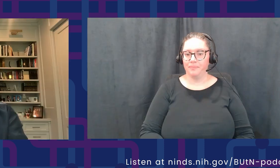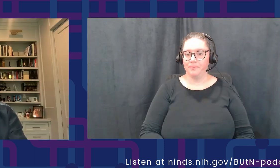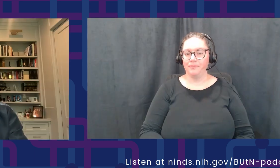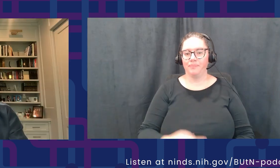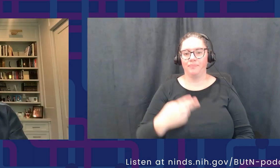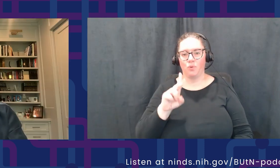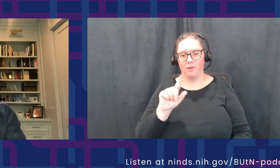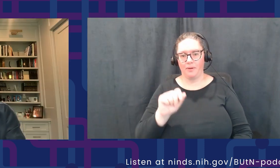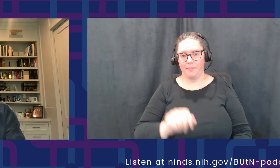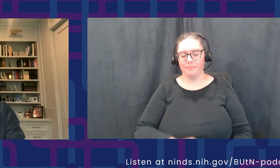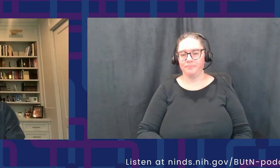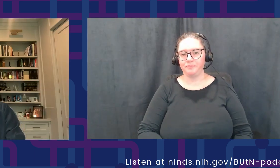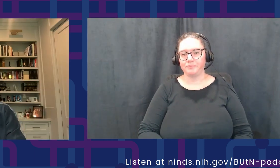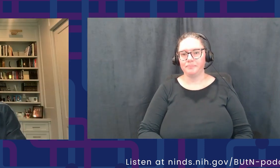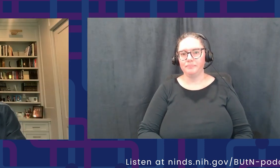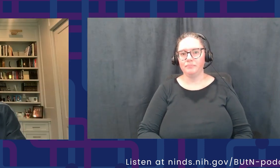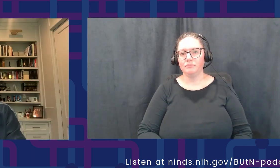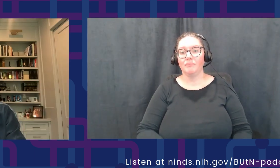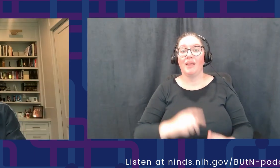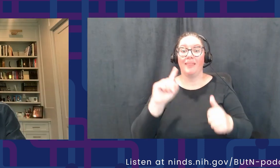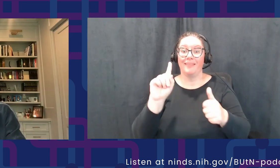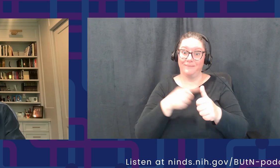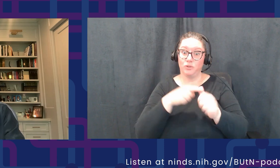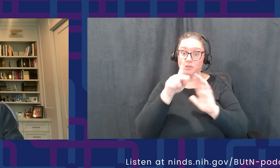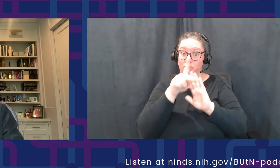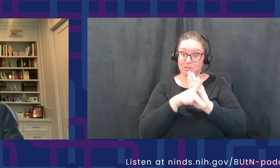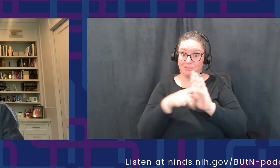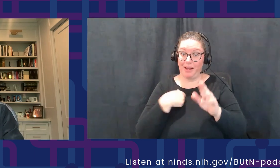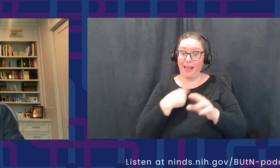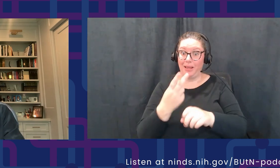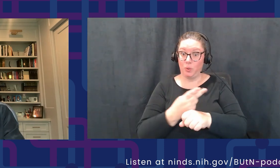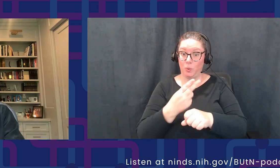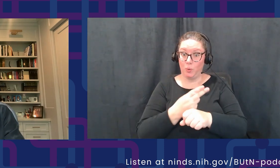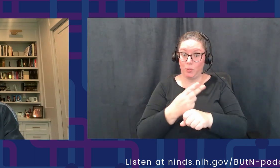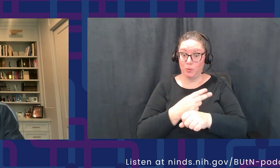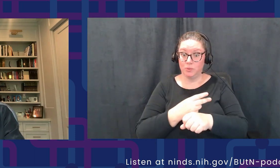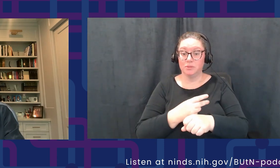Huda Zoghbi: I think the first principle I use when preparing a talk,